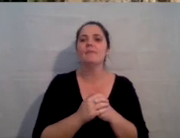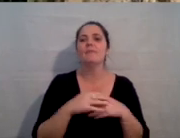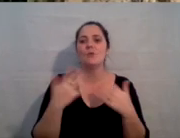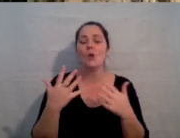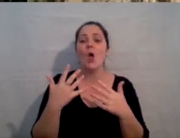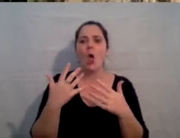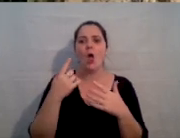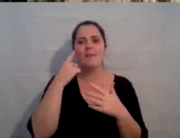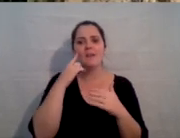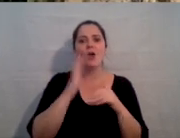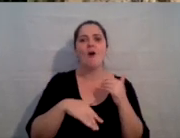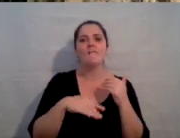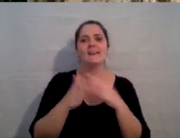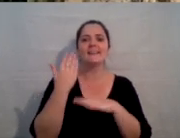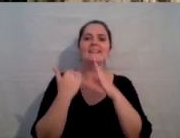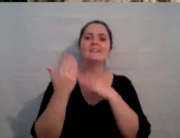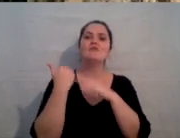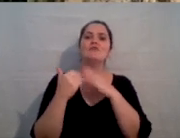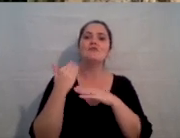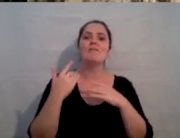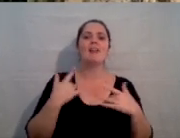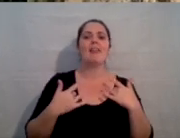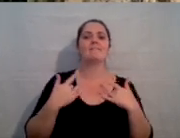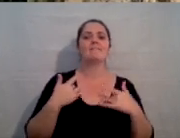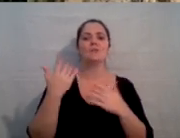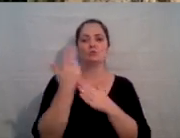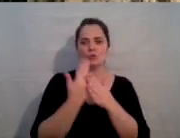but also to be safe in our contemporary world